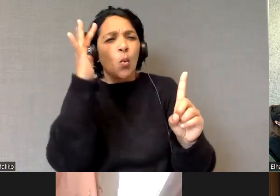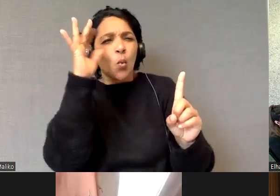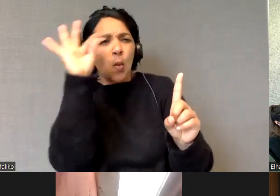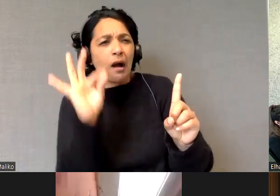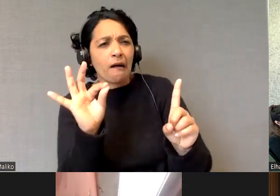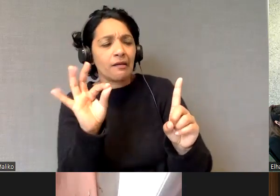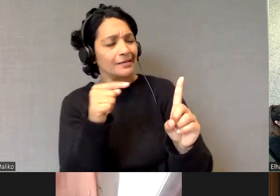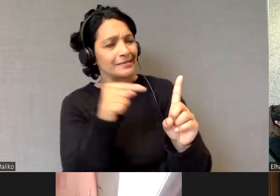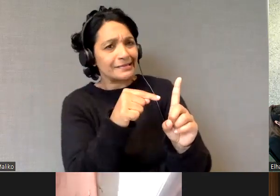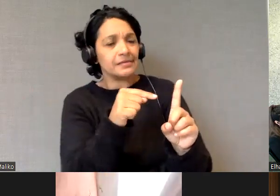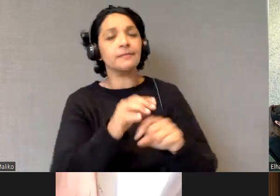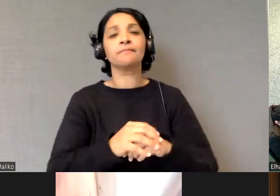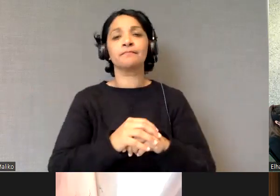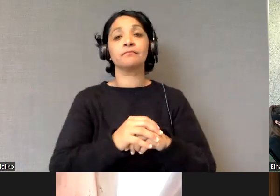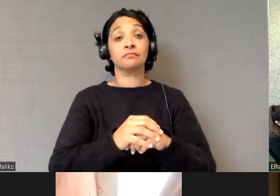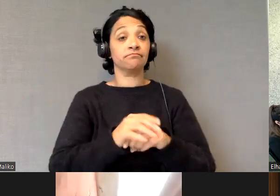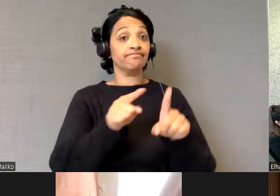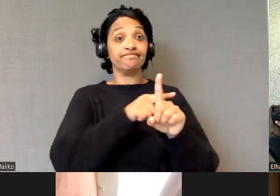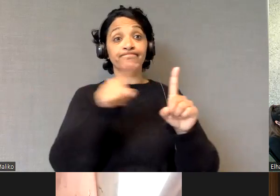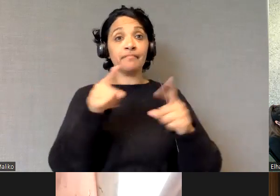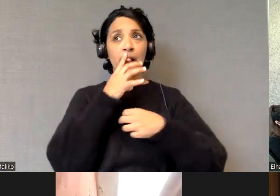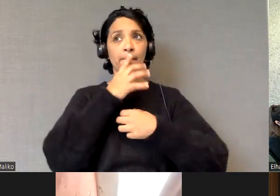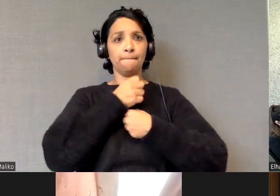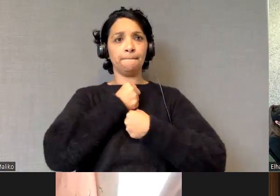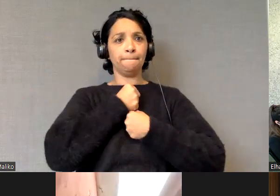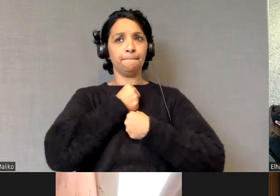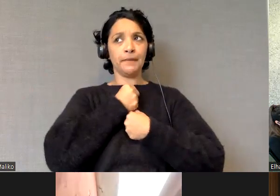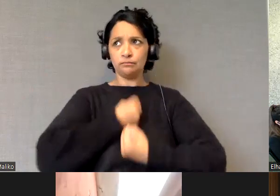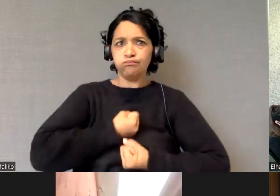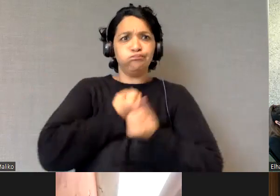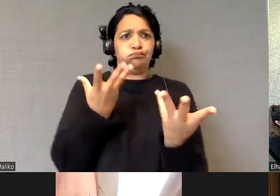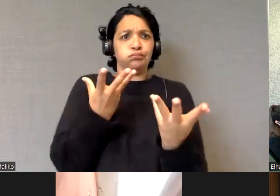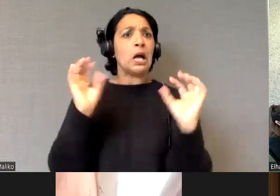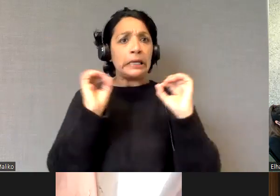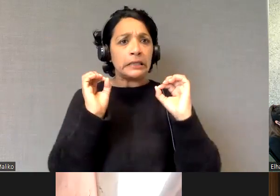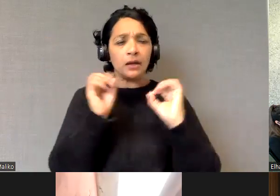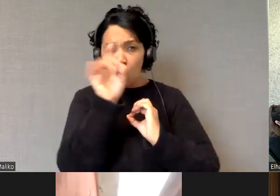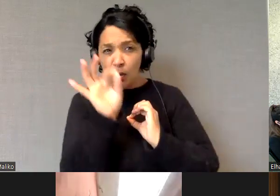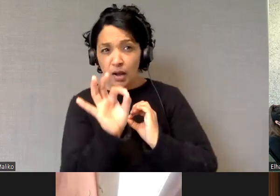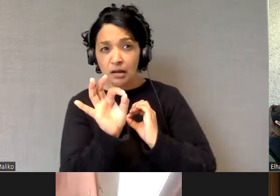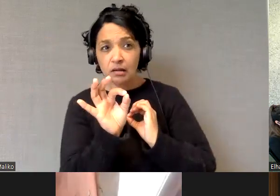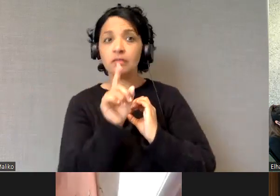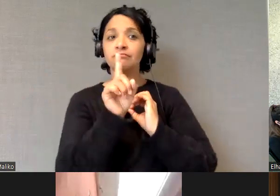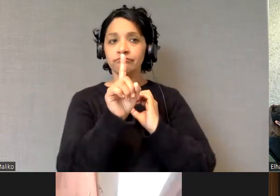why some of them keep silent, not to speak out, one of the reasons was because of lack of access to information.